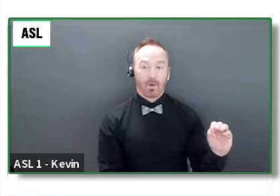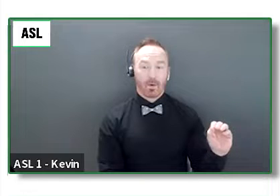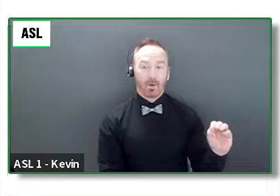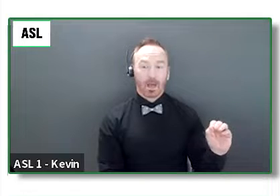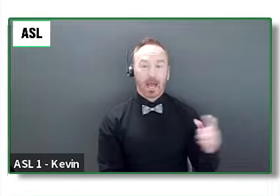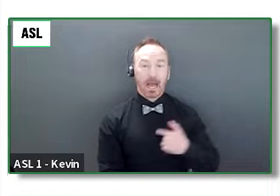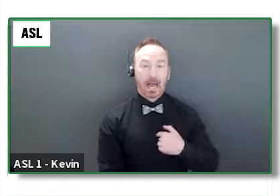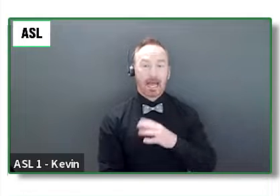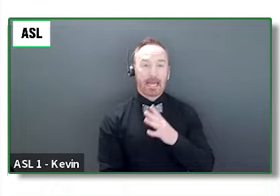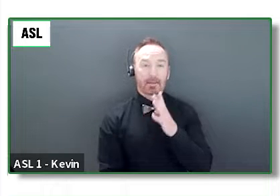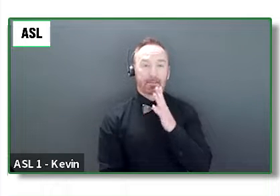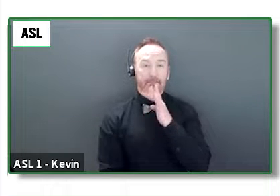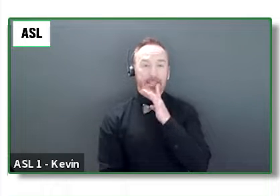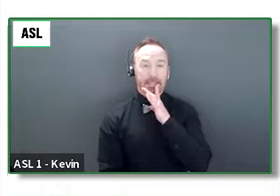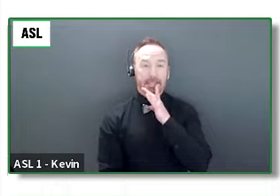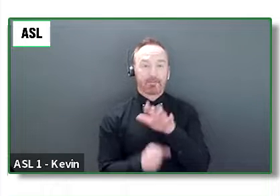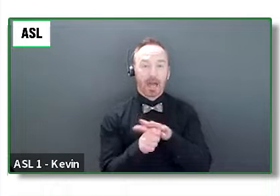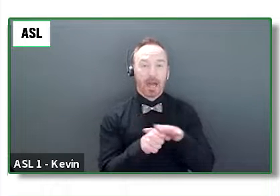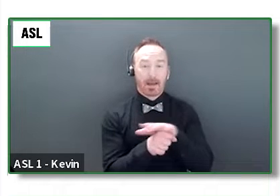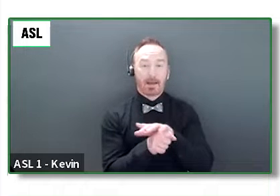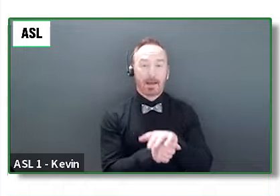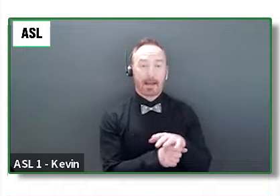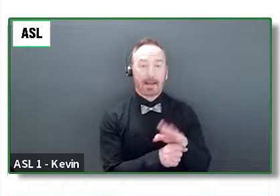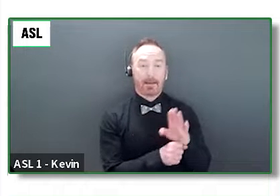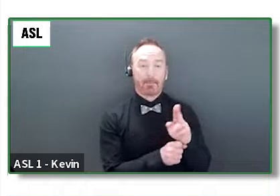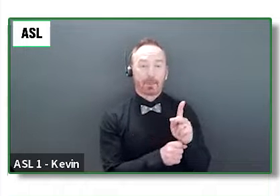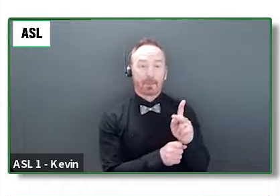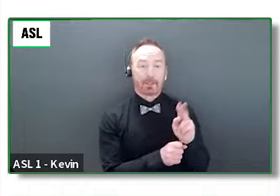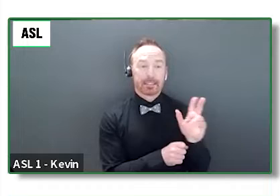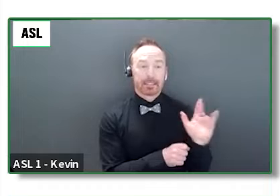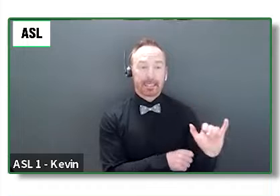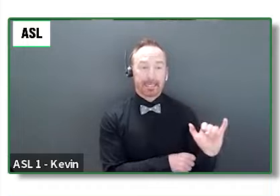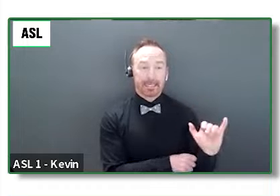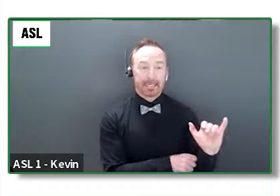T-shirt and jeans, sitting in my manual wheelchair and I am